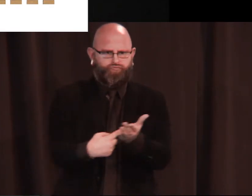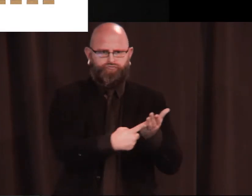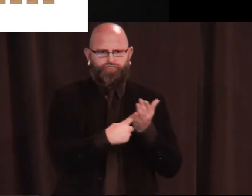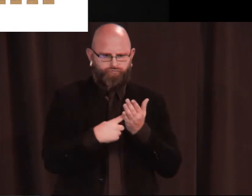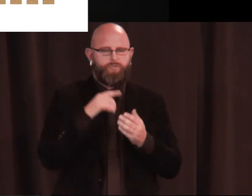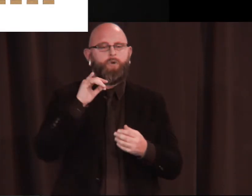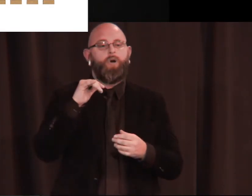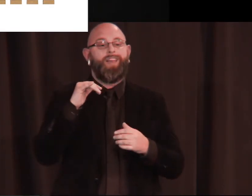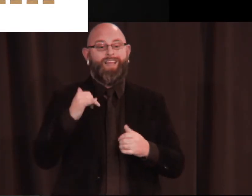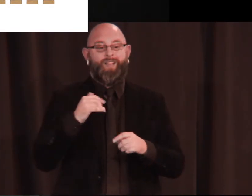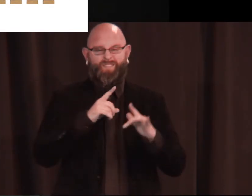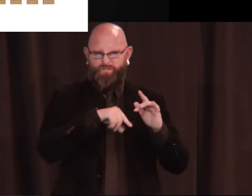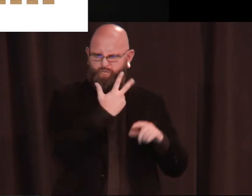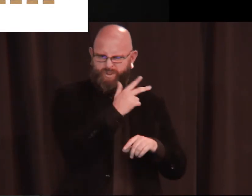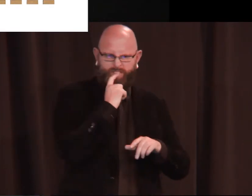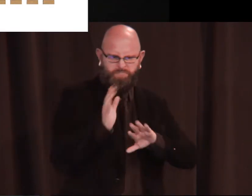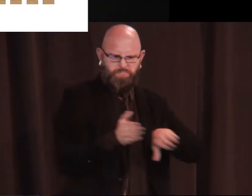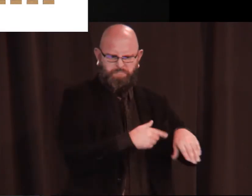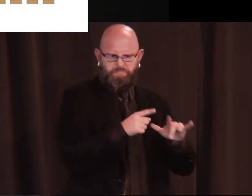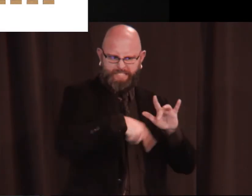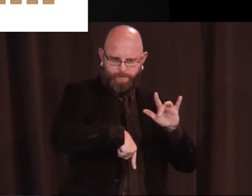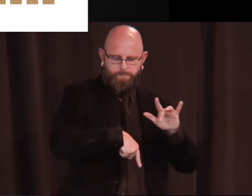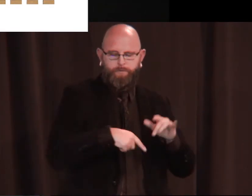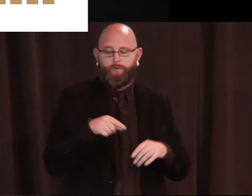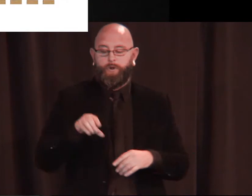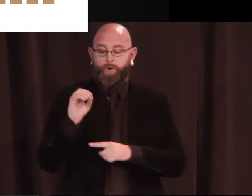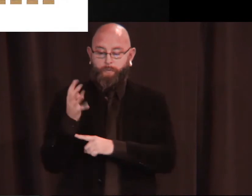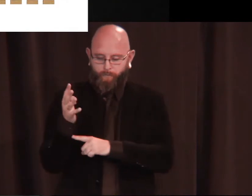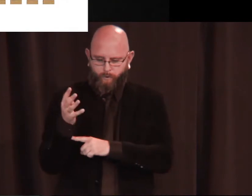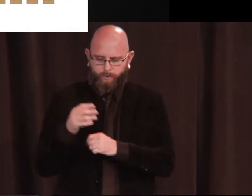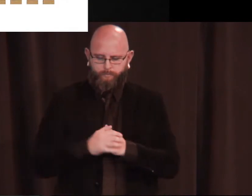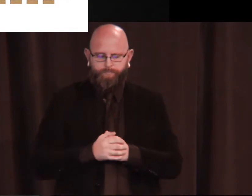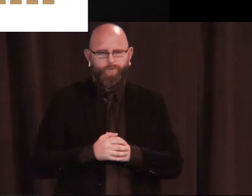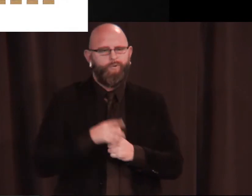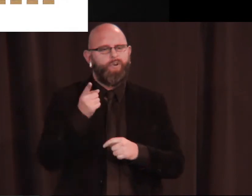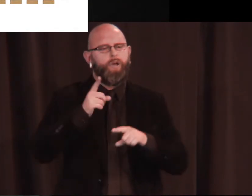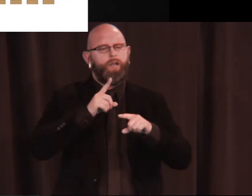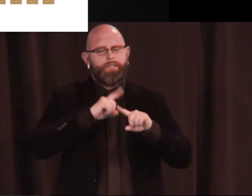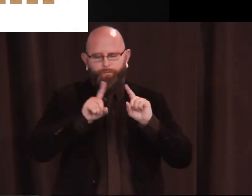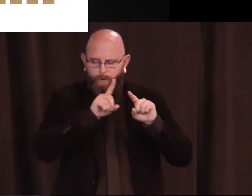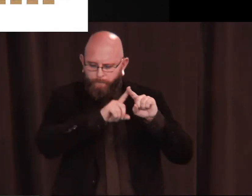so what are the following reasons that are not predictors of hearing aid use in children?